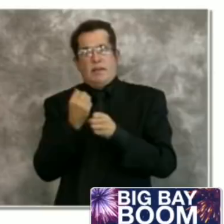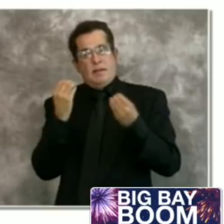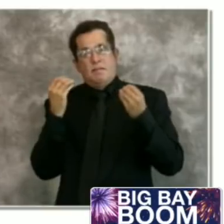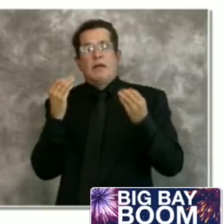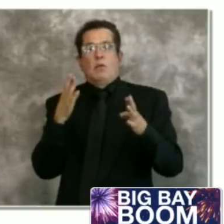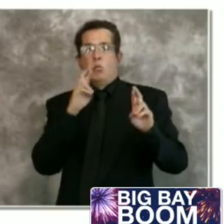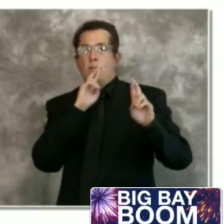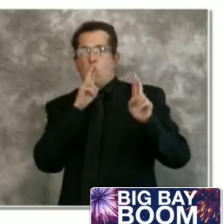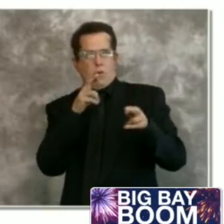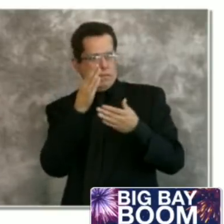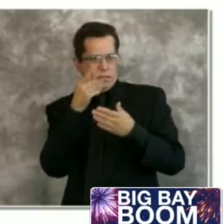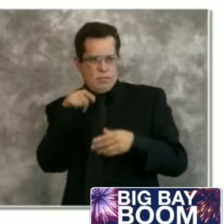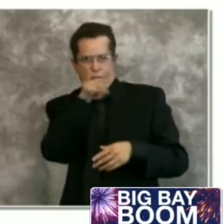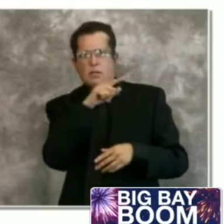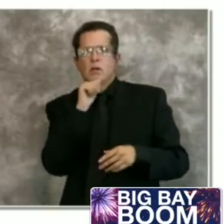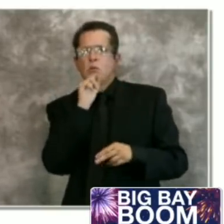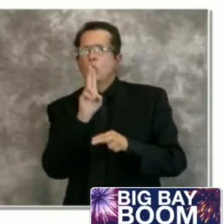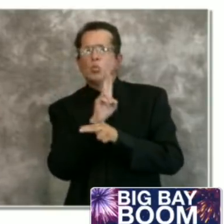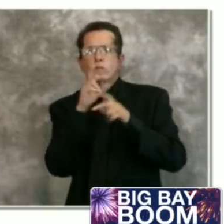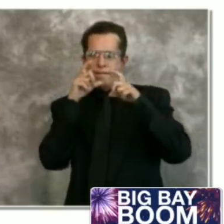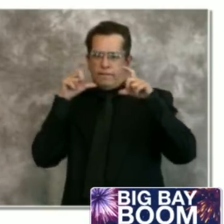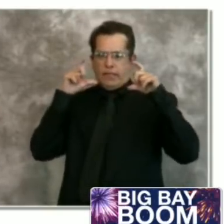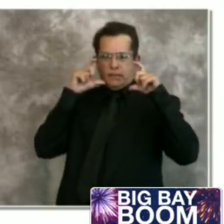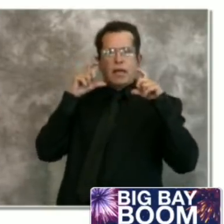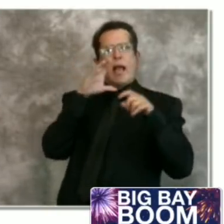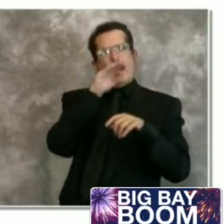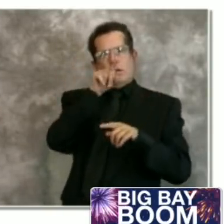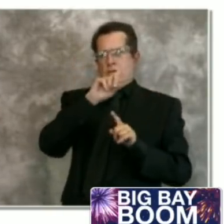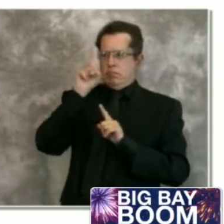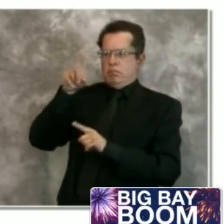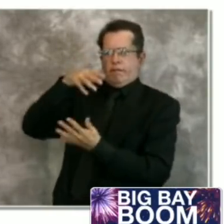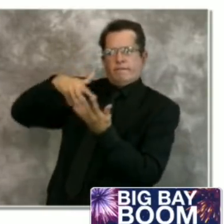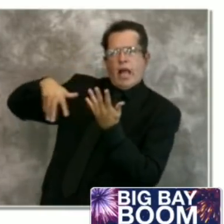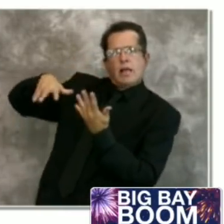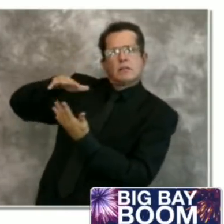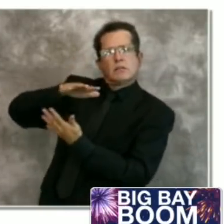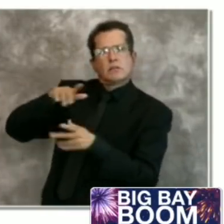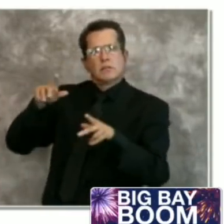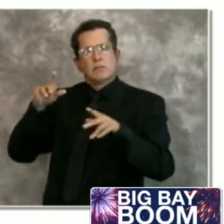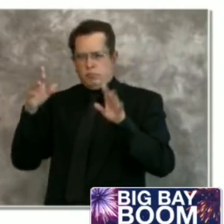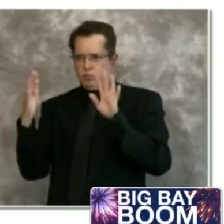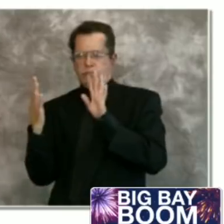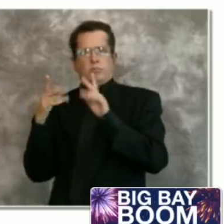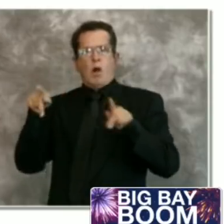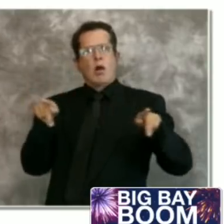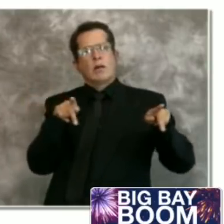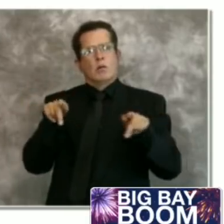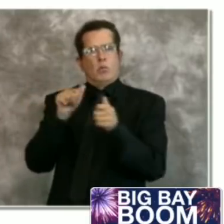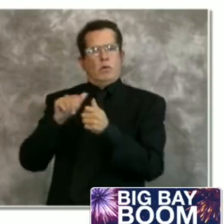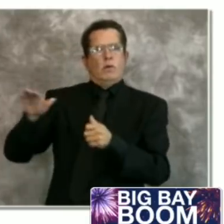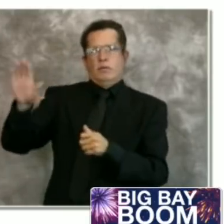RECOGNIZE THAT MANY PEOPLE ARE LOSING FEAR OF THE VIRUS AND WE ARE GETTING NUMEROUS REPORTS OF PEOPLE NOT WEARING